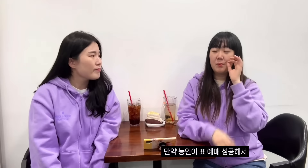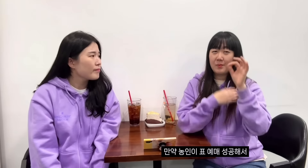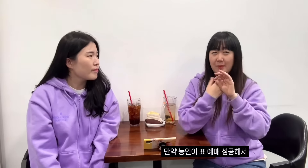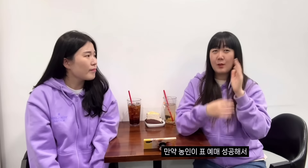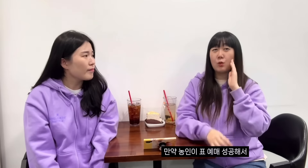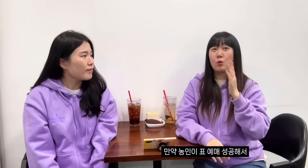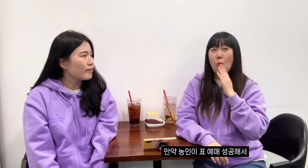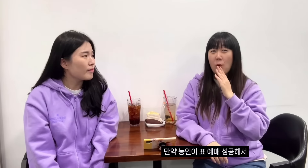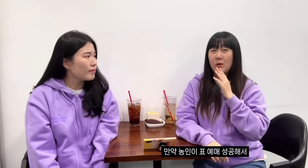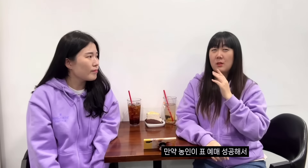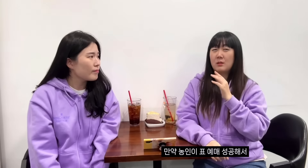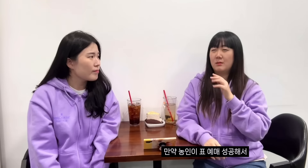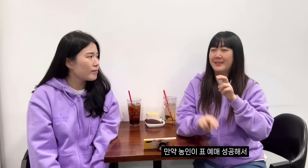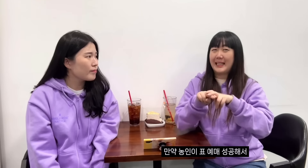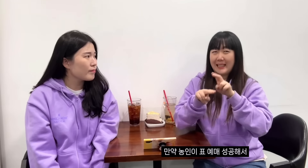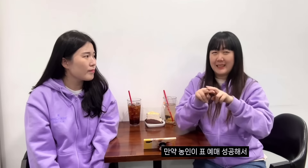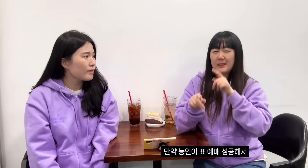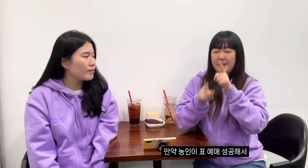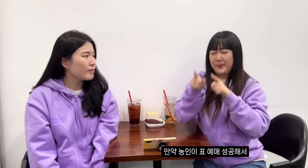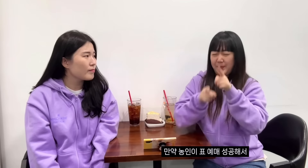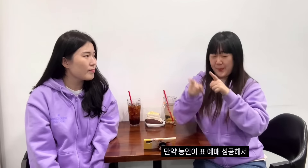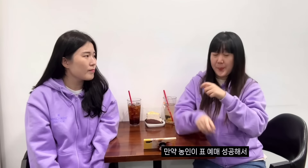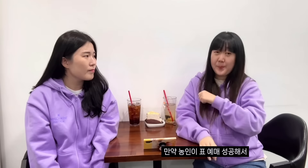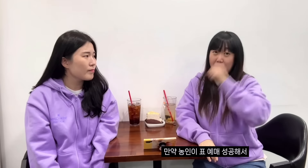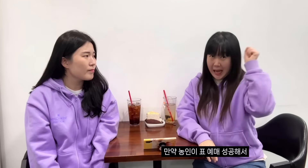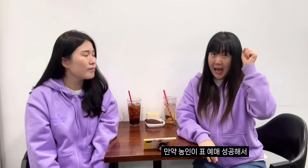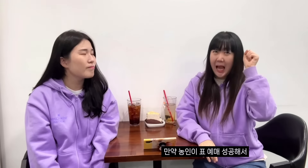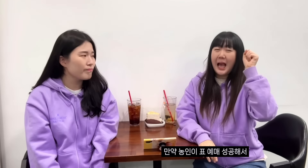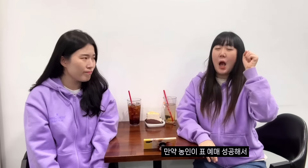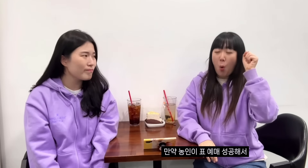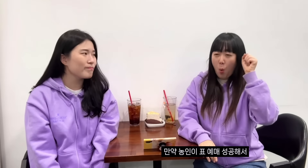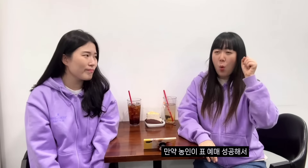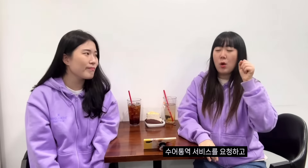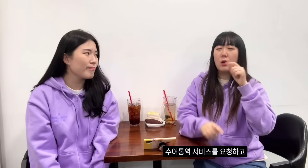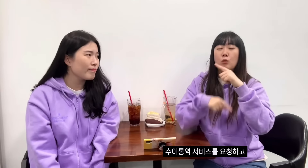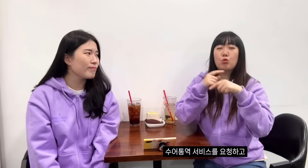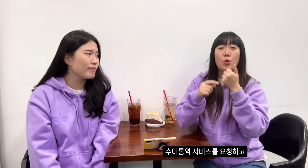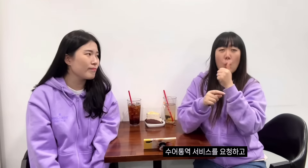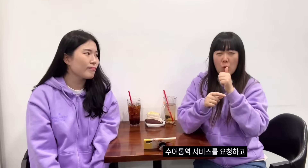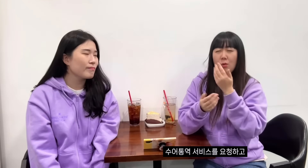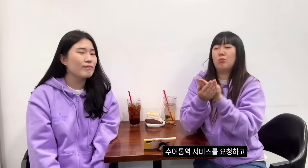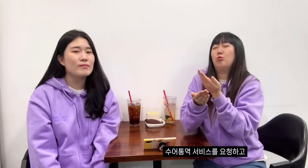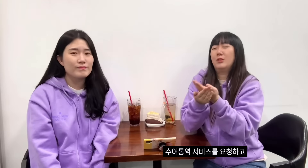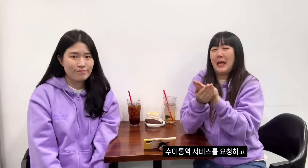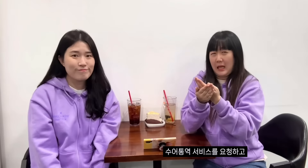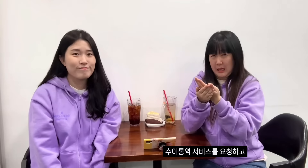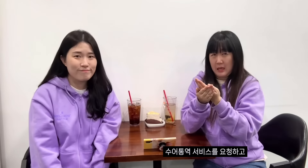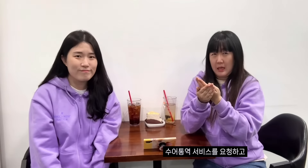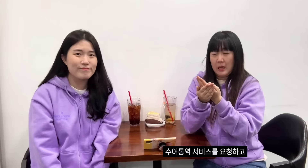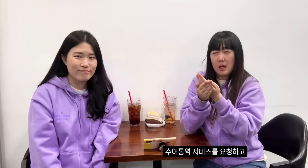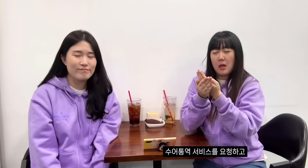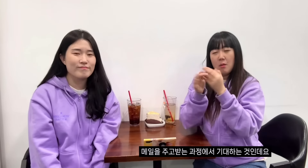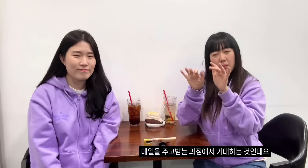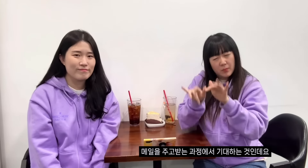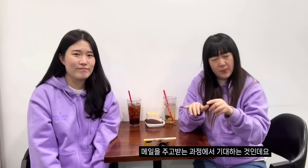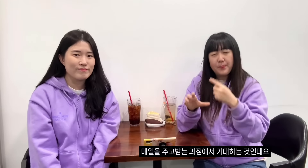If a deaf person succeeds in ticket reservation and requests sign language interpretation service,